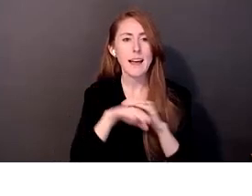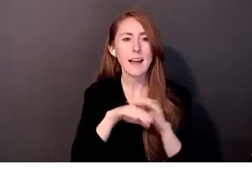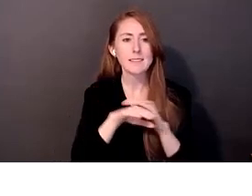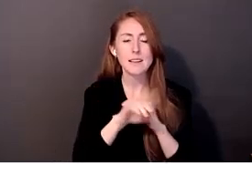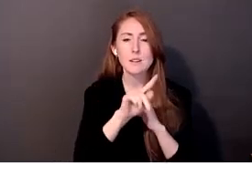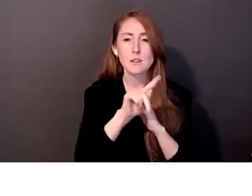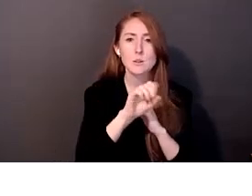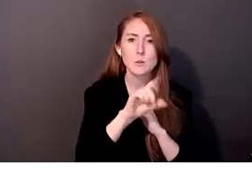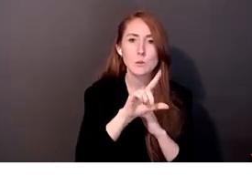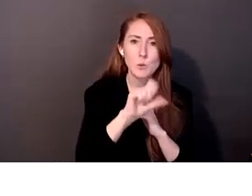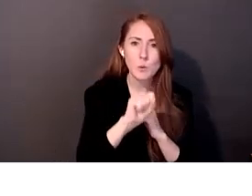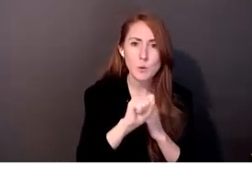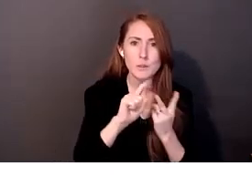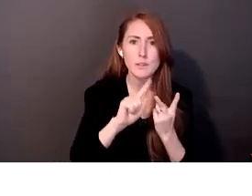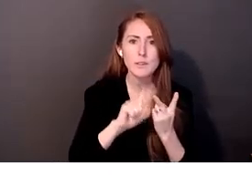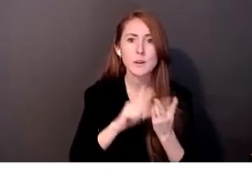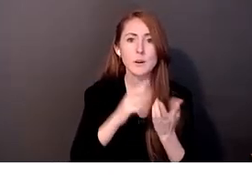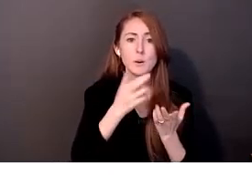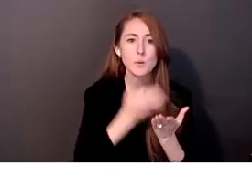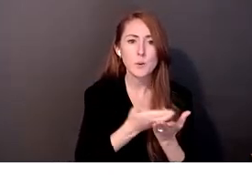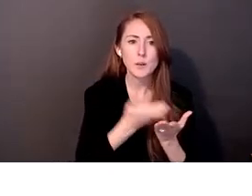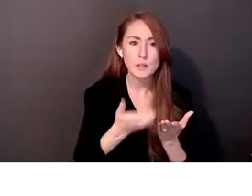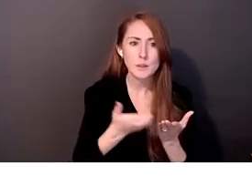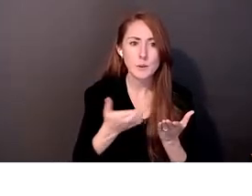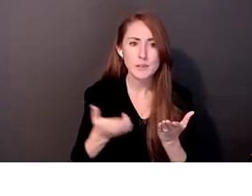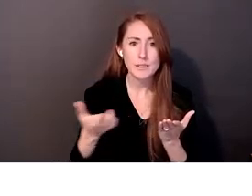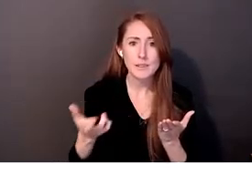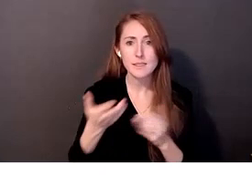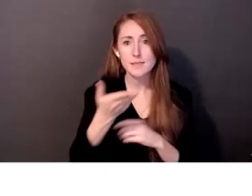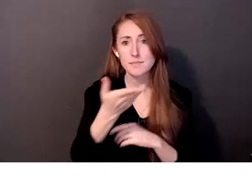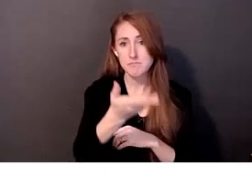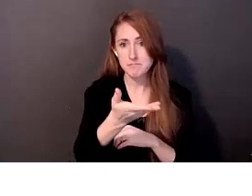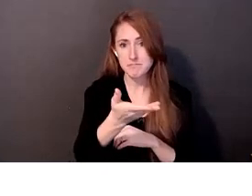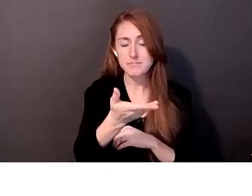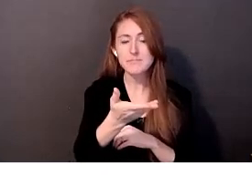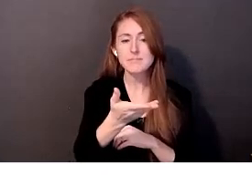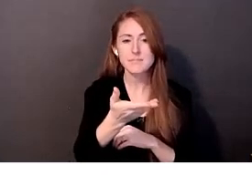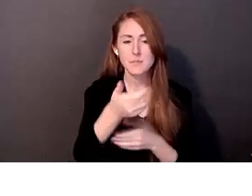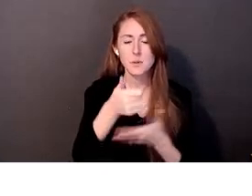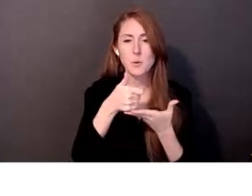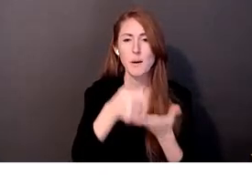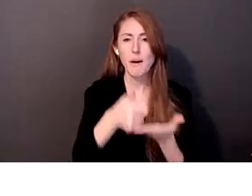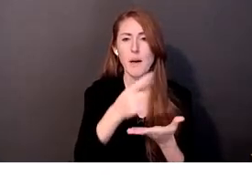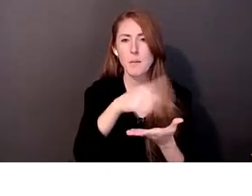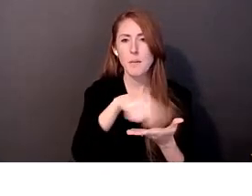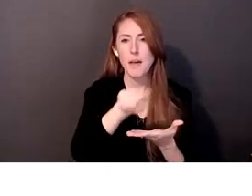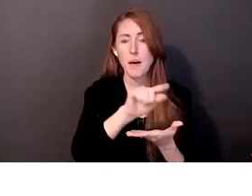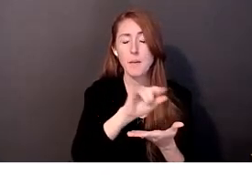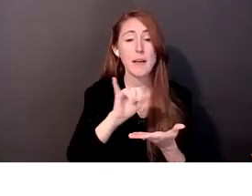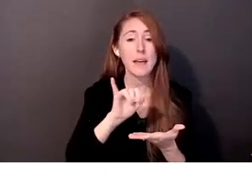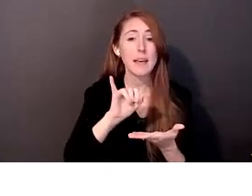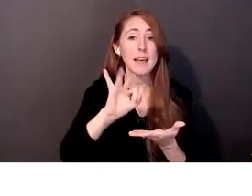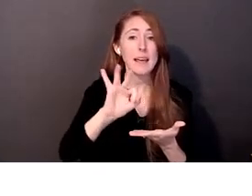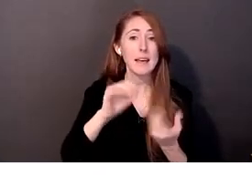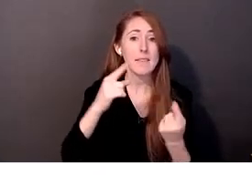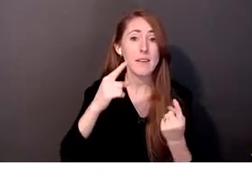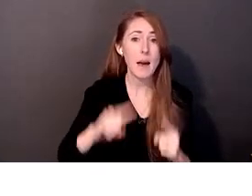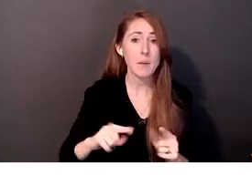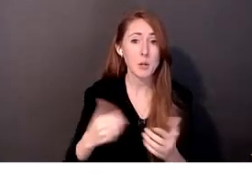that will help them in case of a new crisis, a new health crisis.